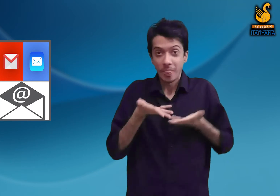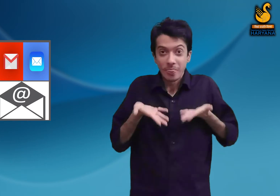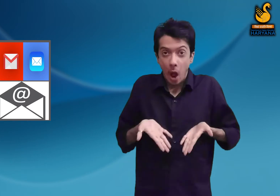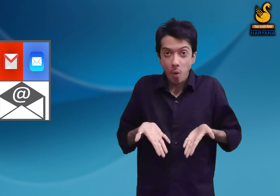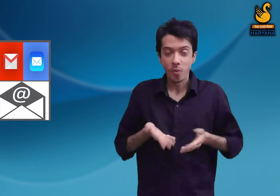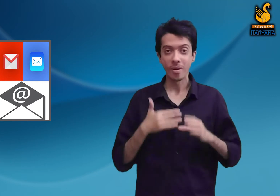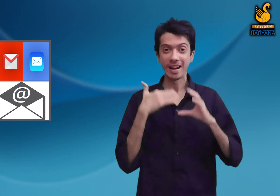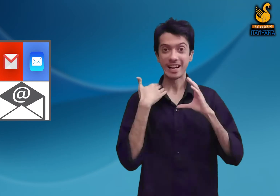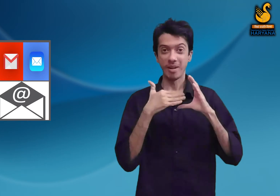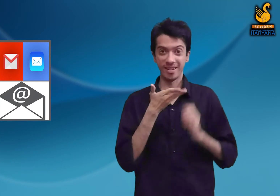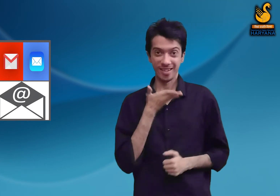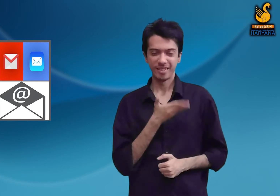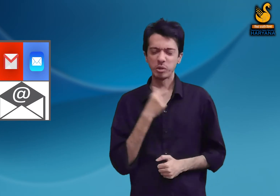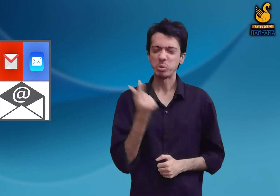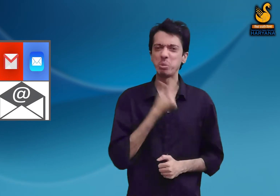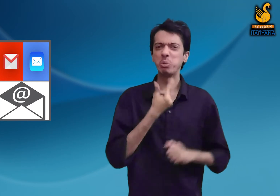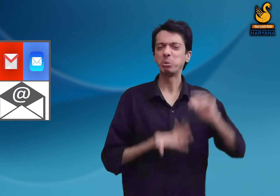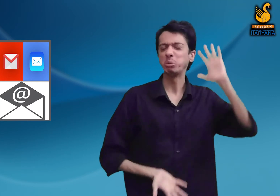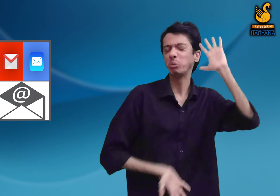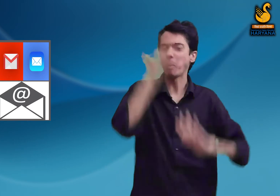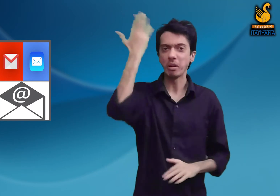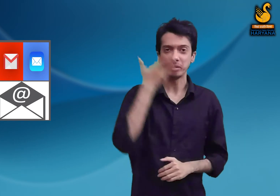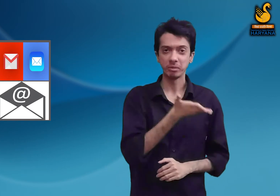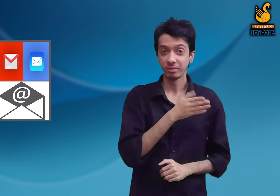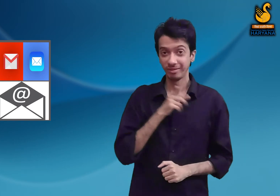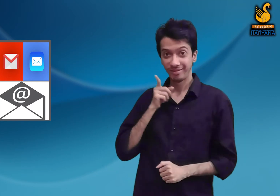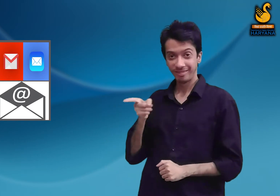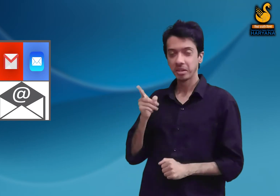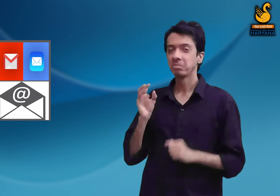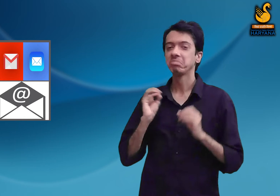Today, emails are more commonly used than letters.